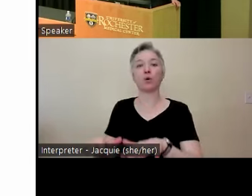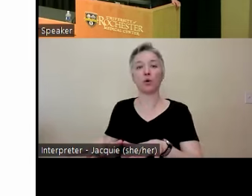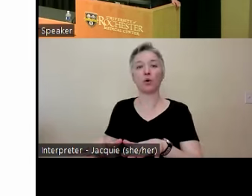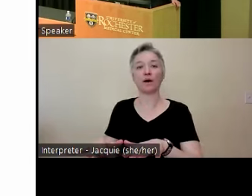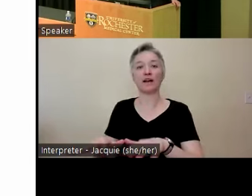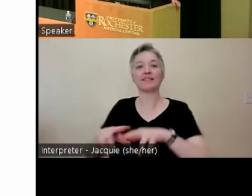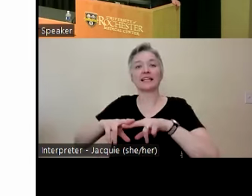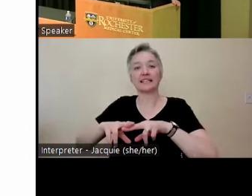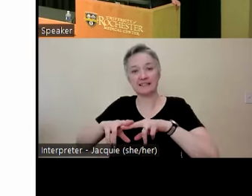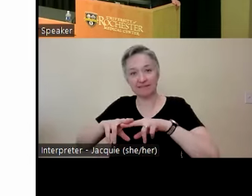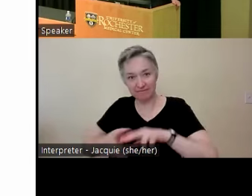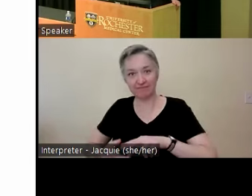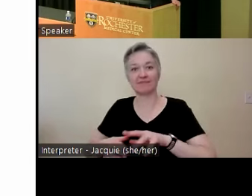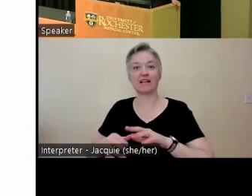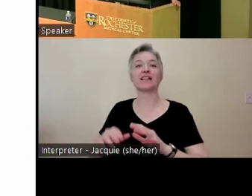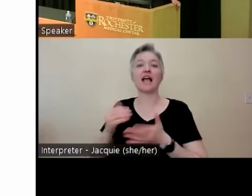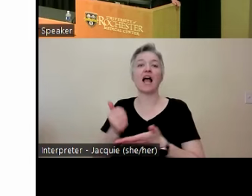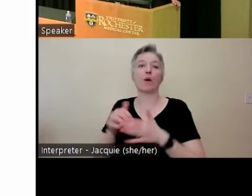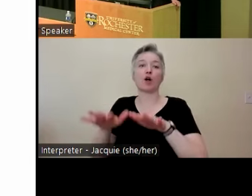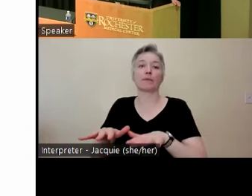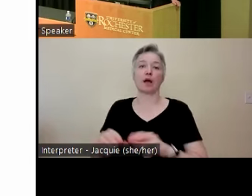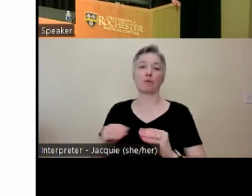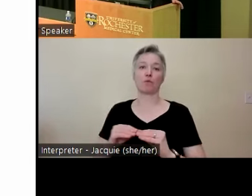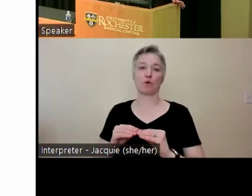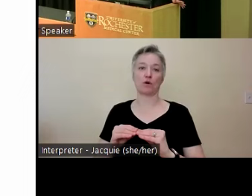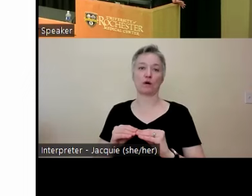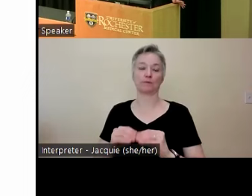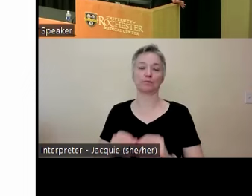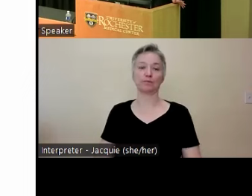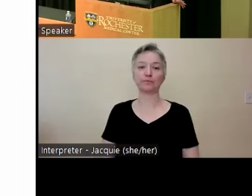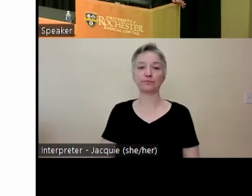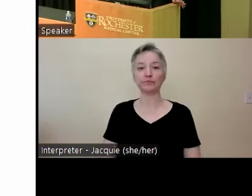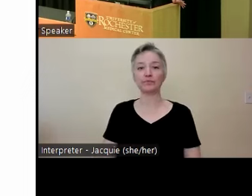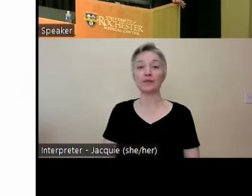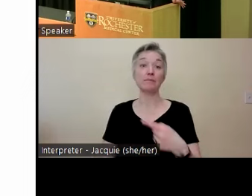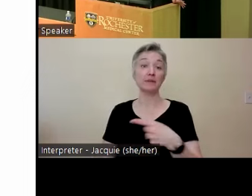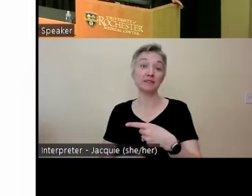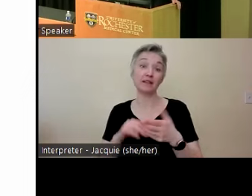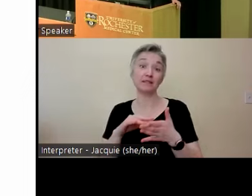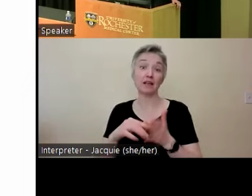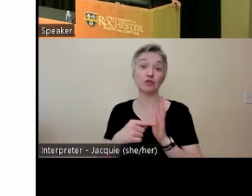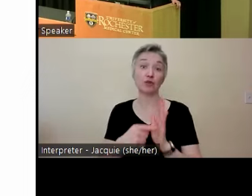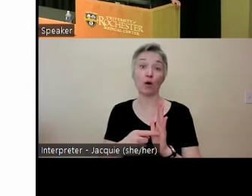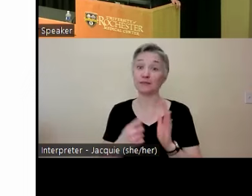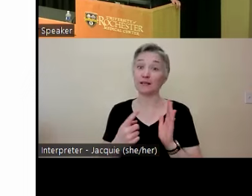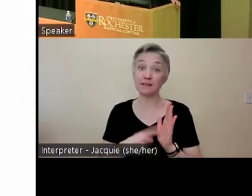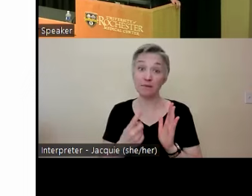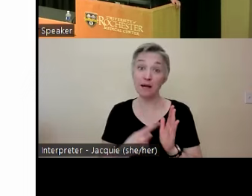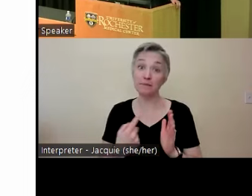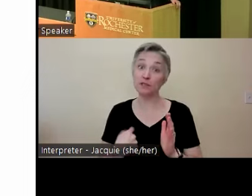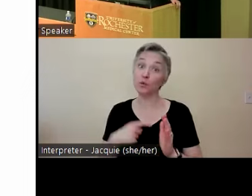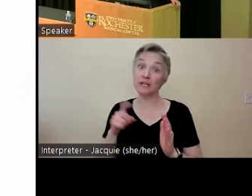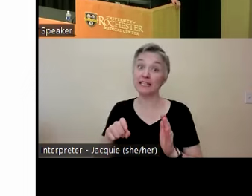calming them down more and this study really shows us that sometimes we have to increase arousal to